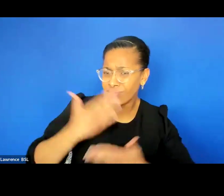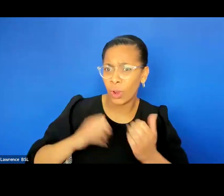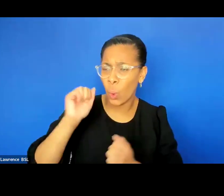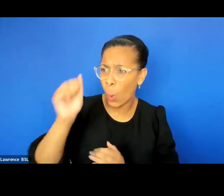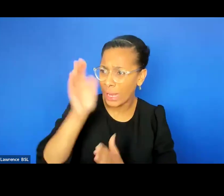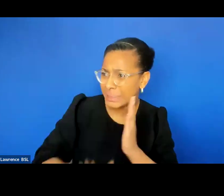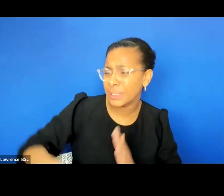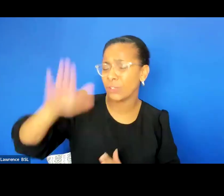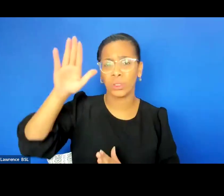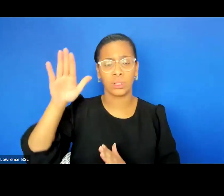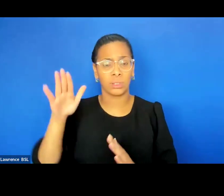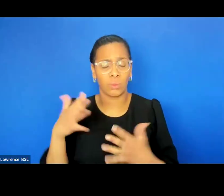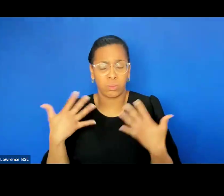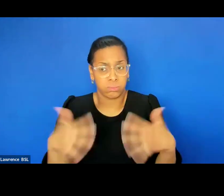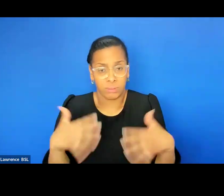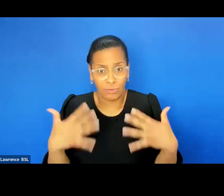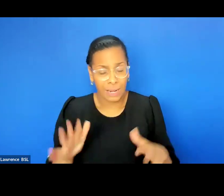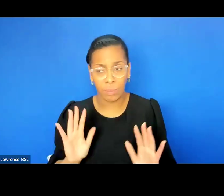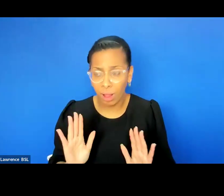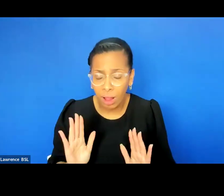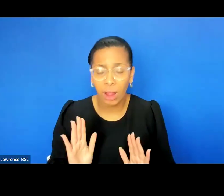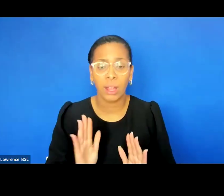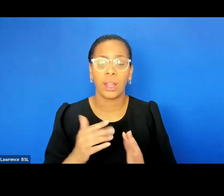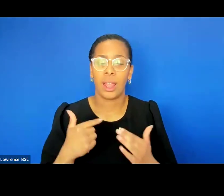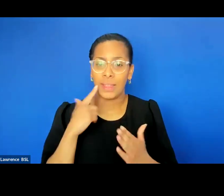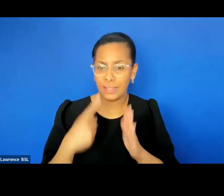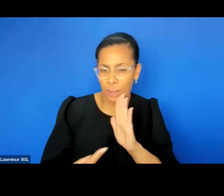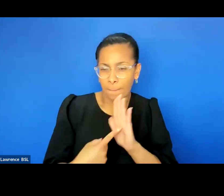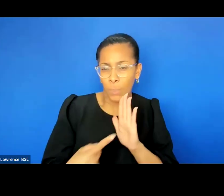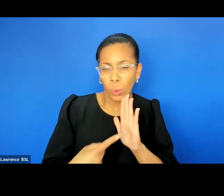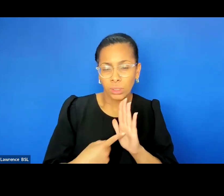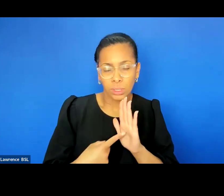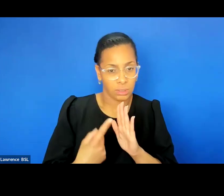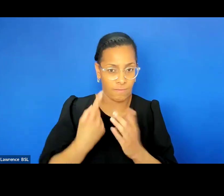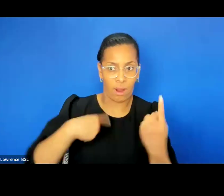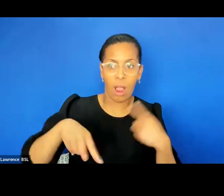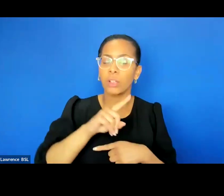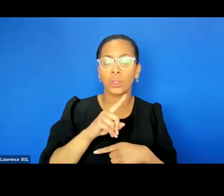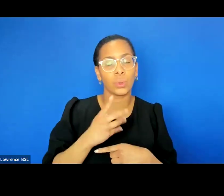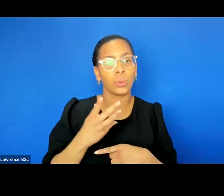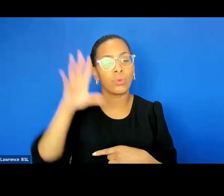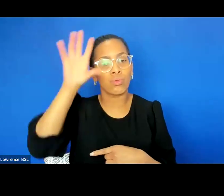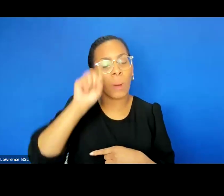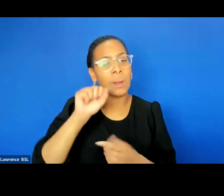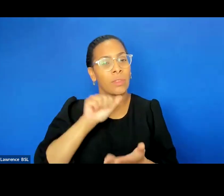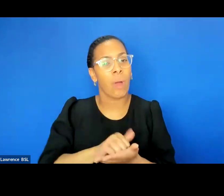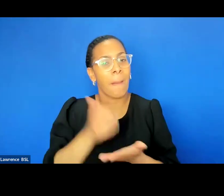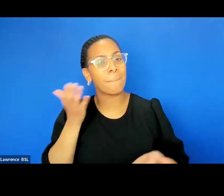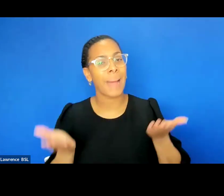And yeah, I think it's a, a very important message for us about that balance. And no doubt we will have many